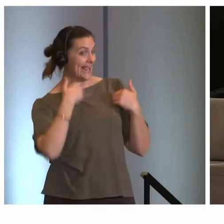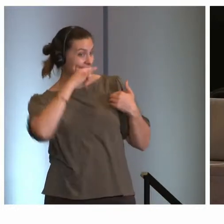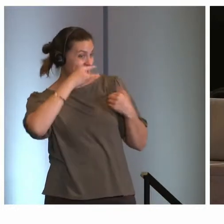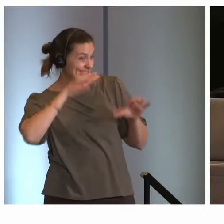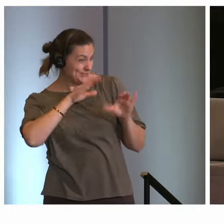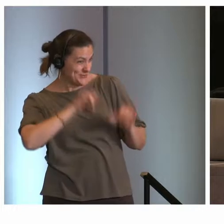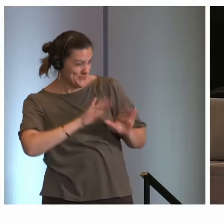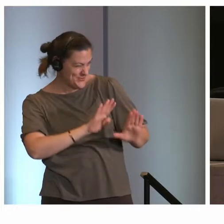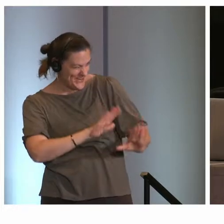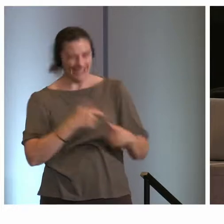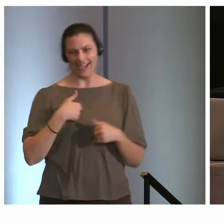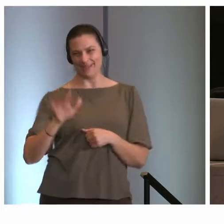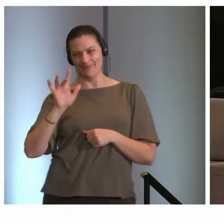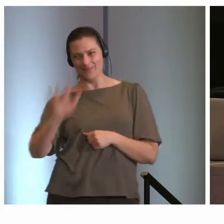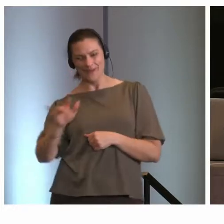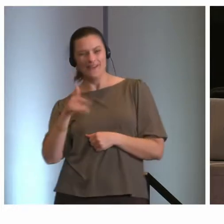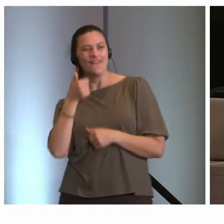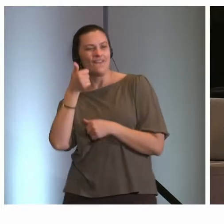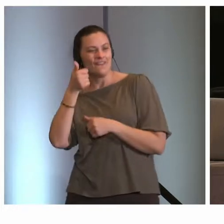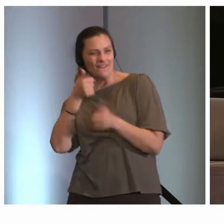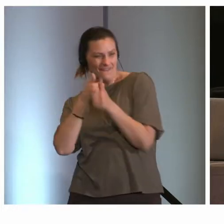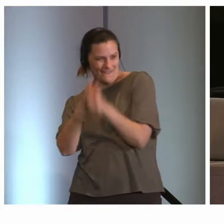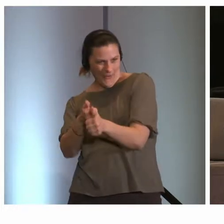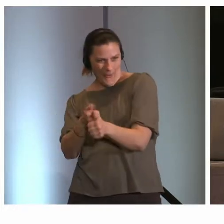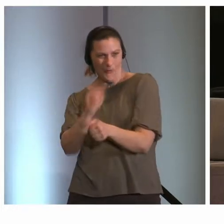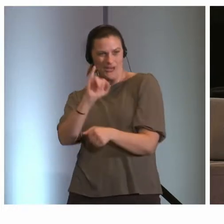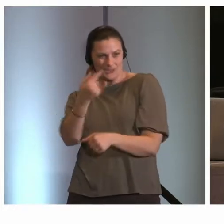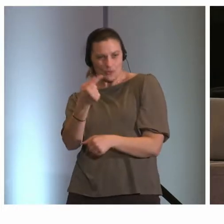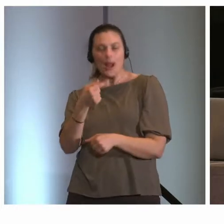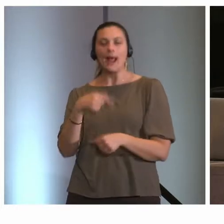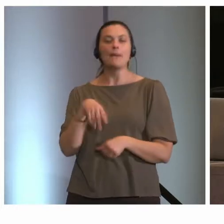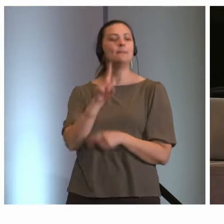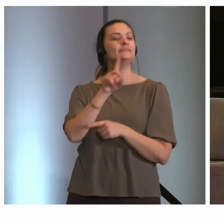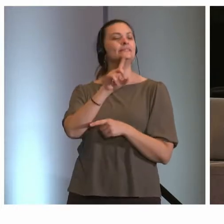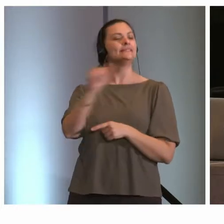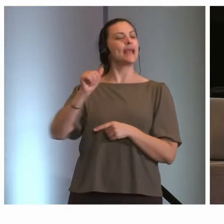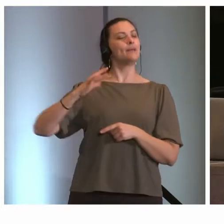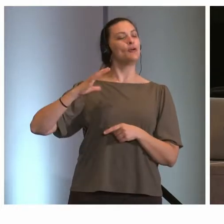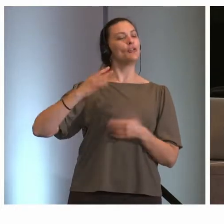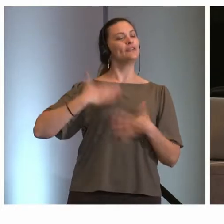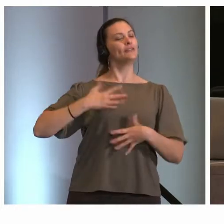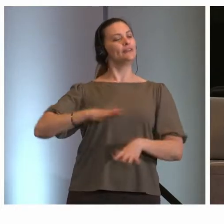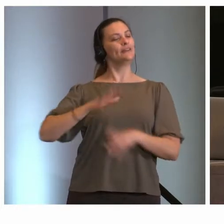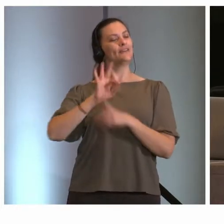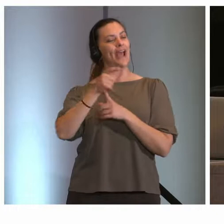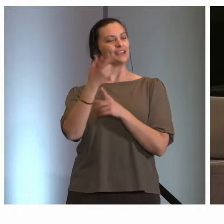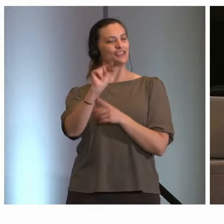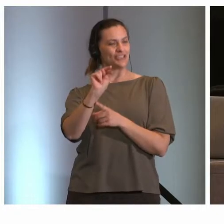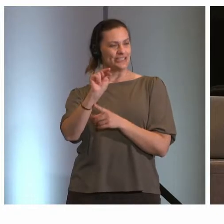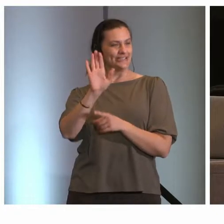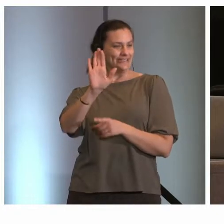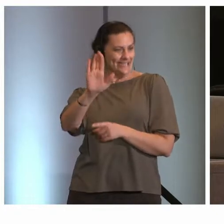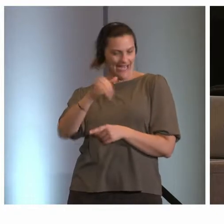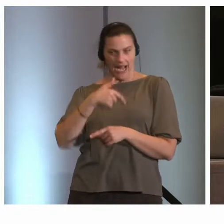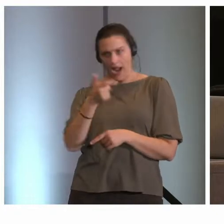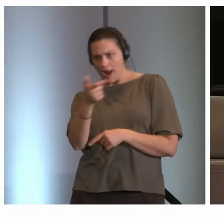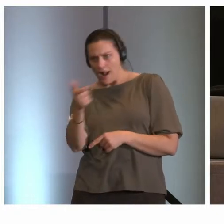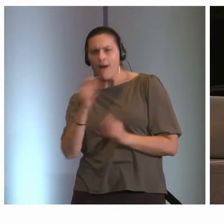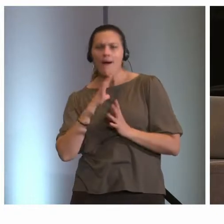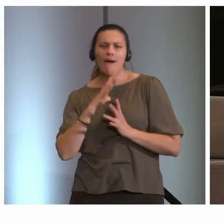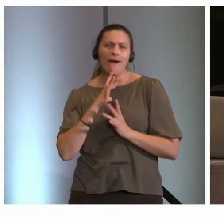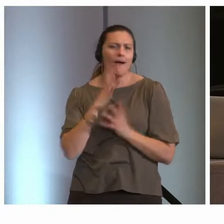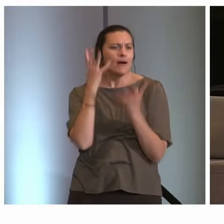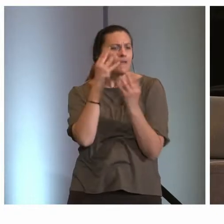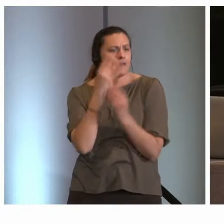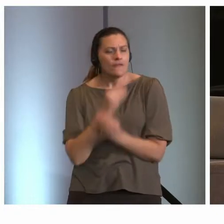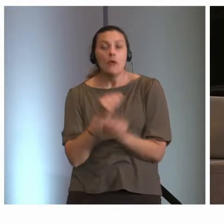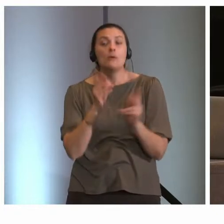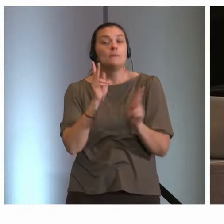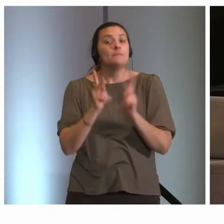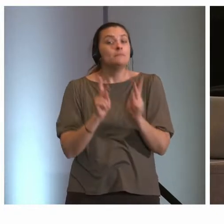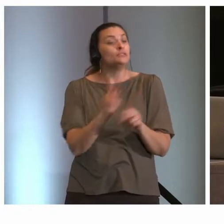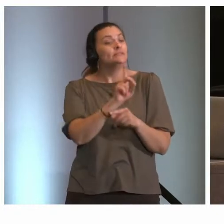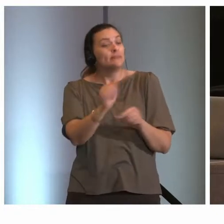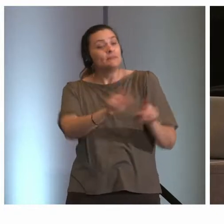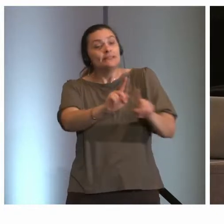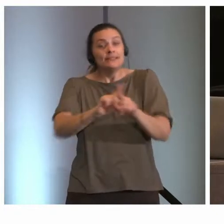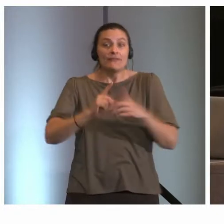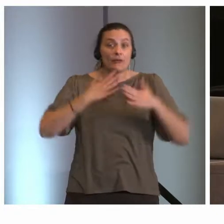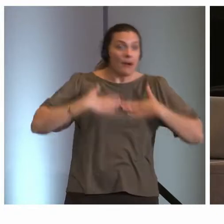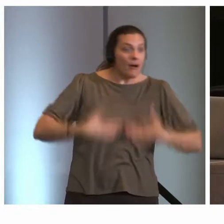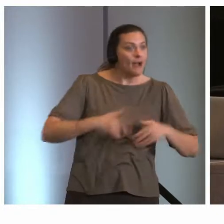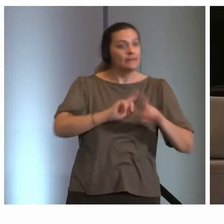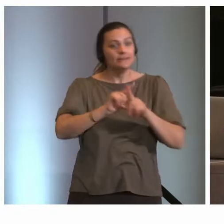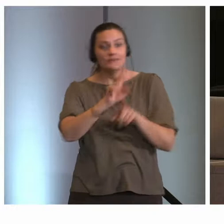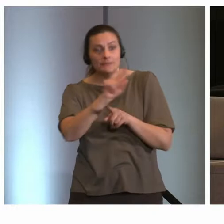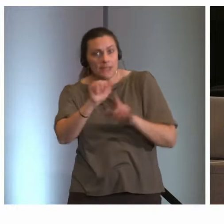like the kids do today -- disabled SKRNDZ